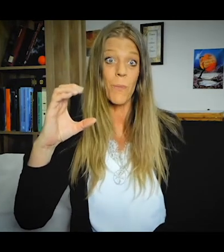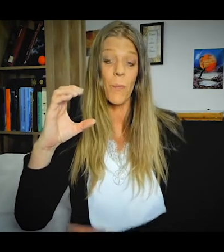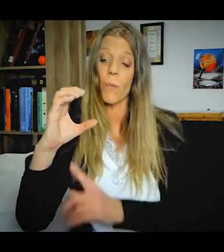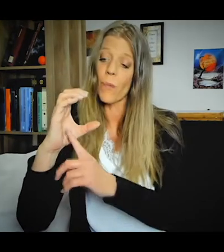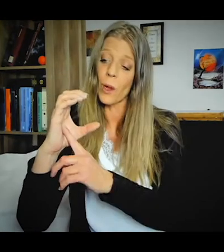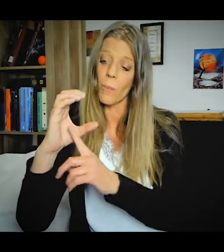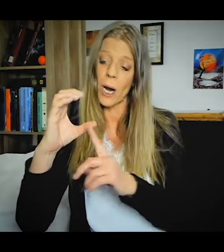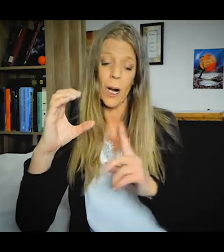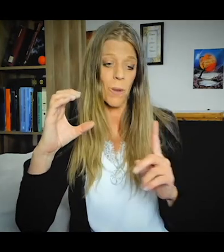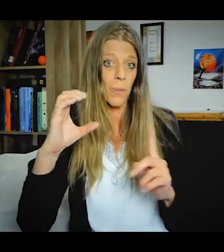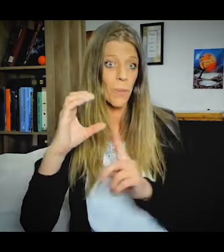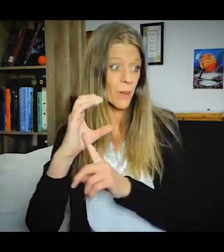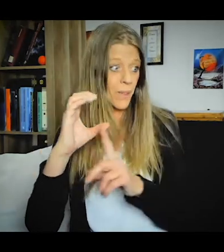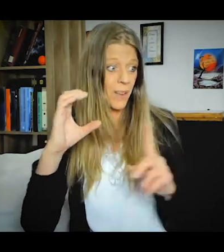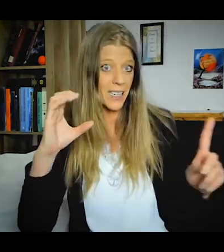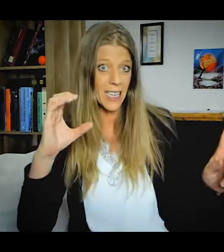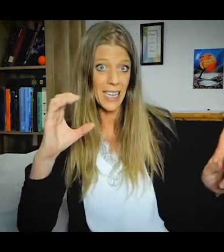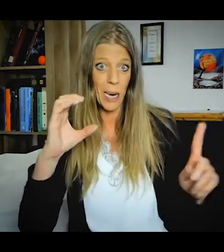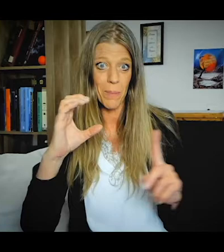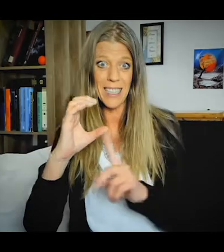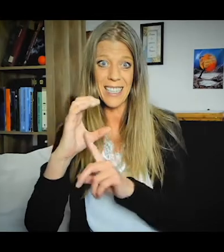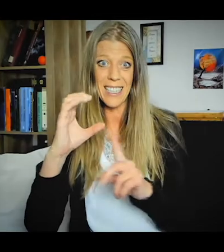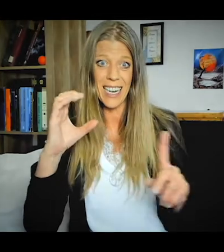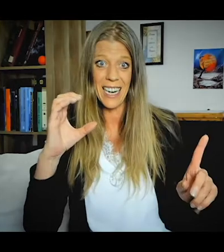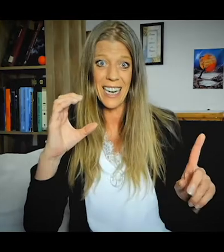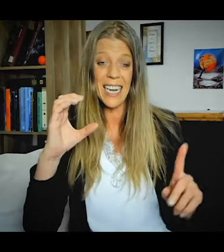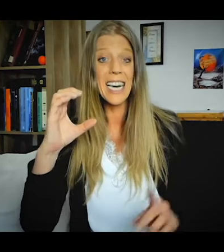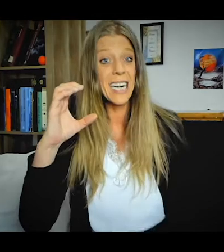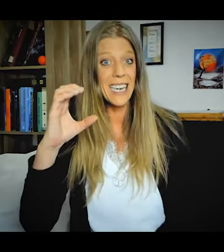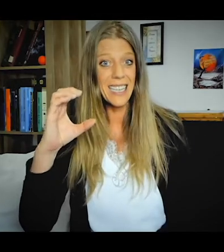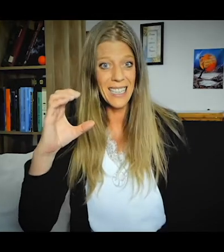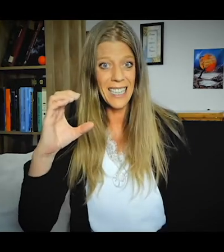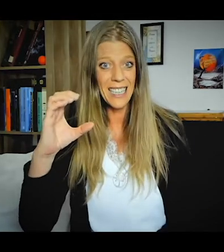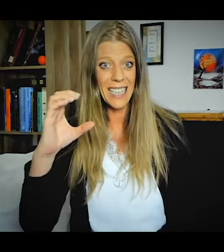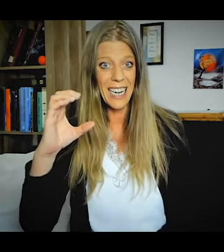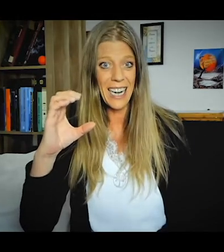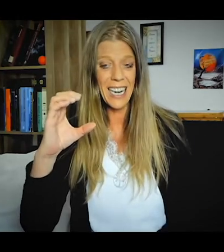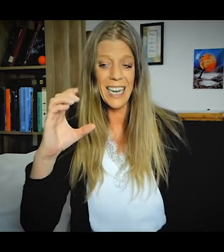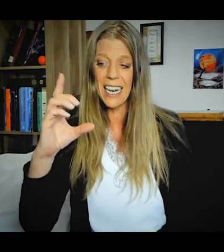Your palm is facing the opposite side. - C -